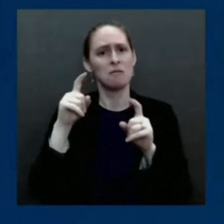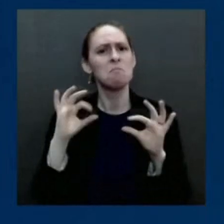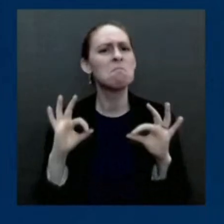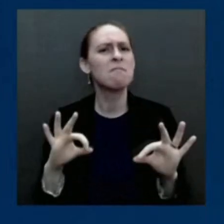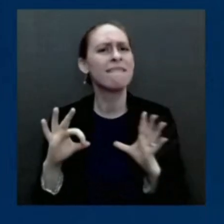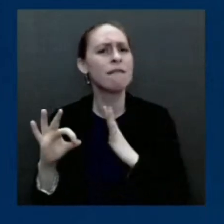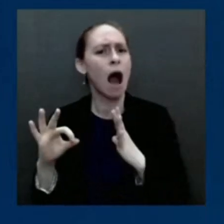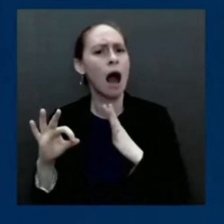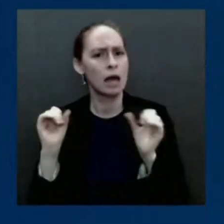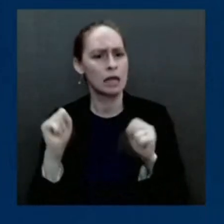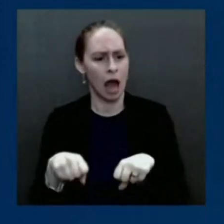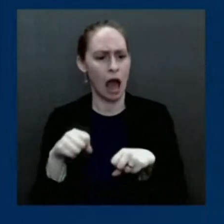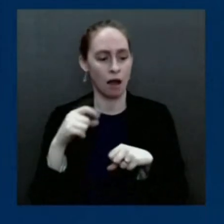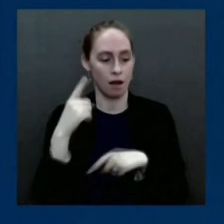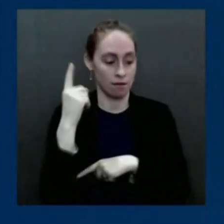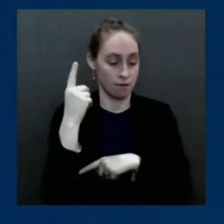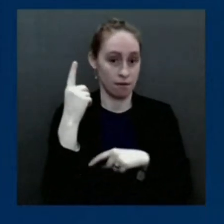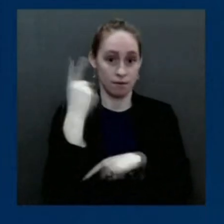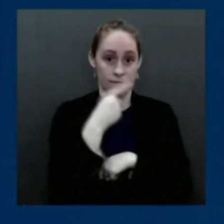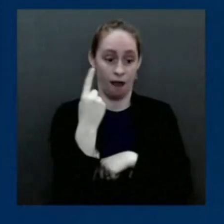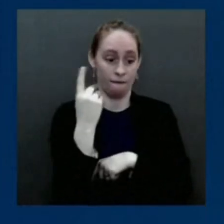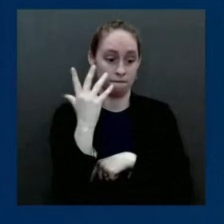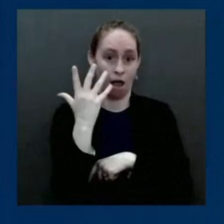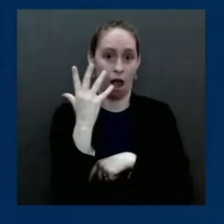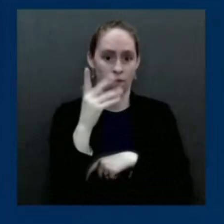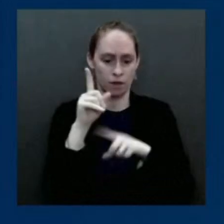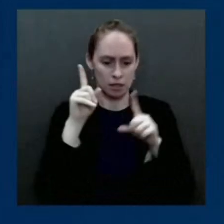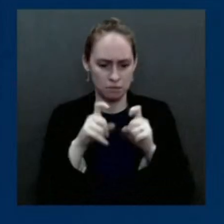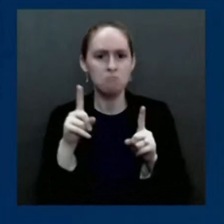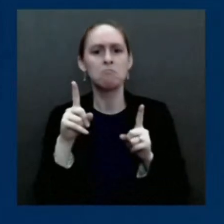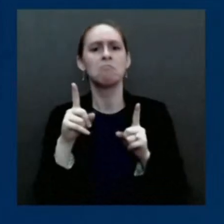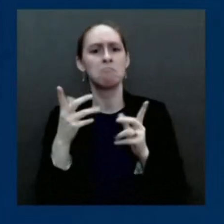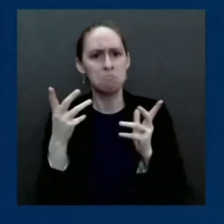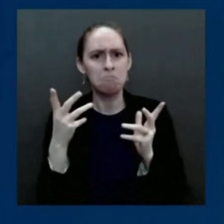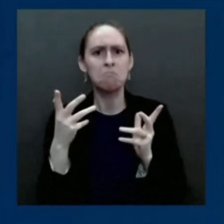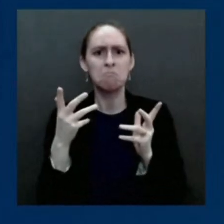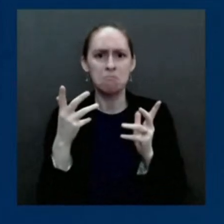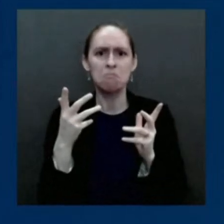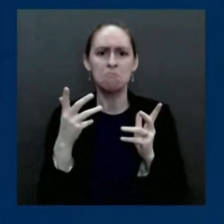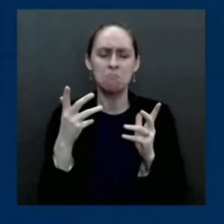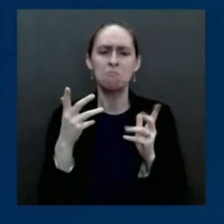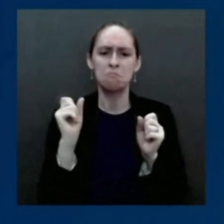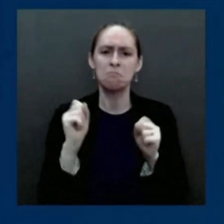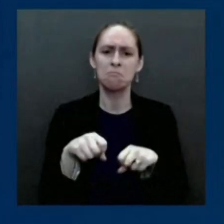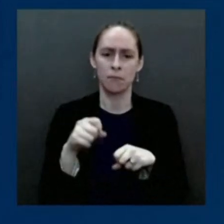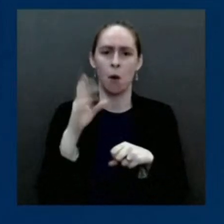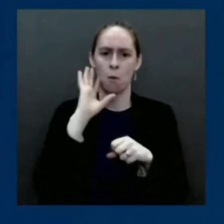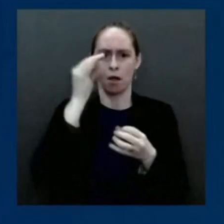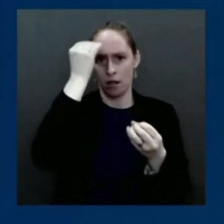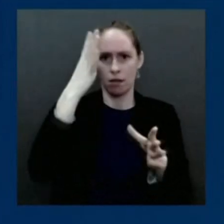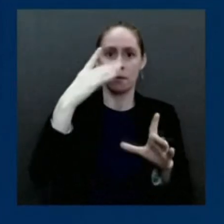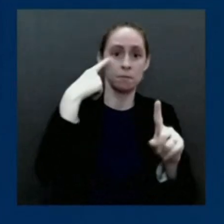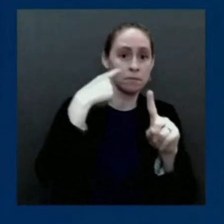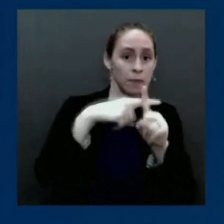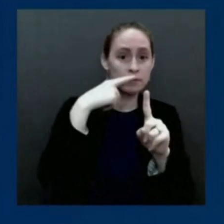MISSIBILITY AND AS FOR THAT REASON THAT WE DID SAY INVESTIGATOR MIKE IF YOU HAVE A